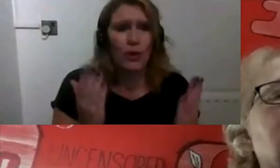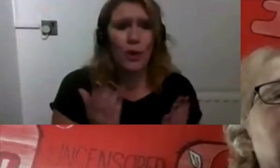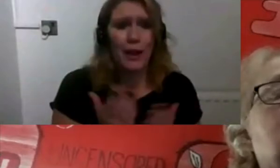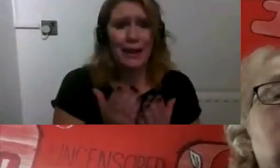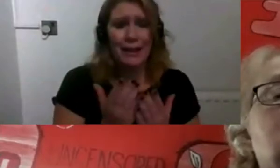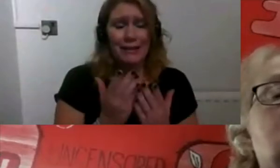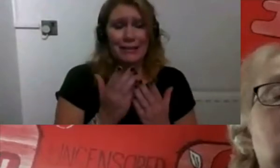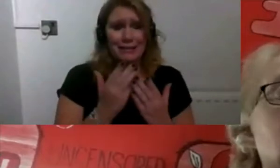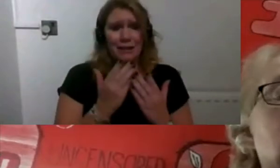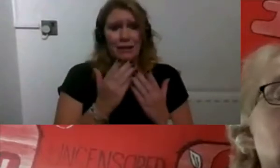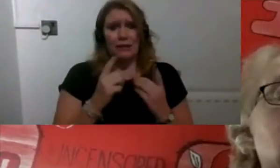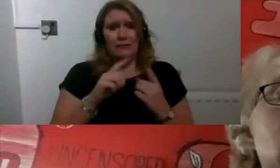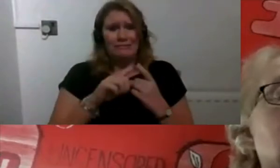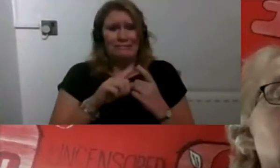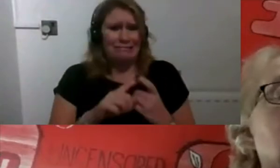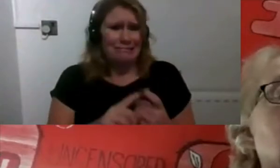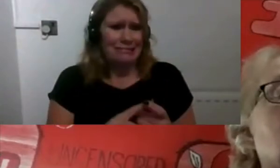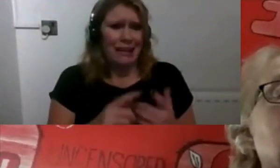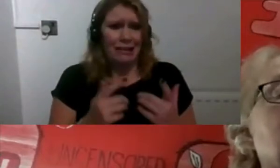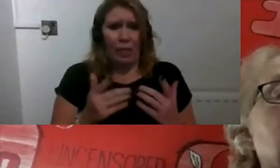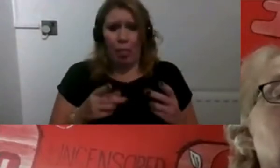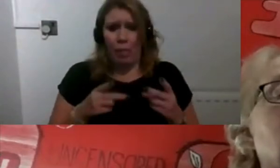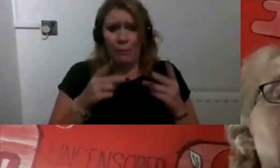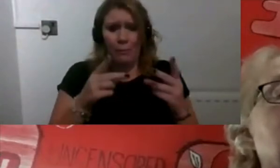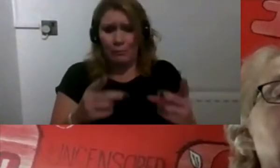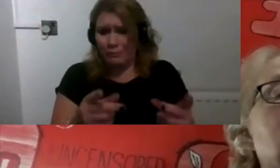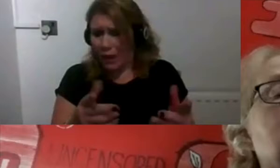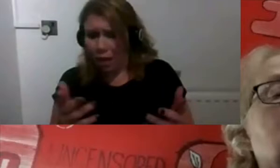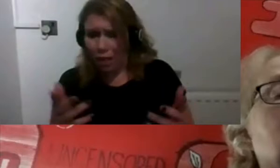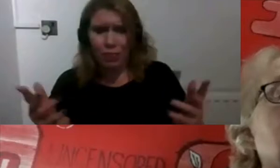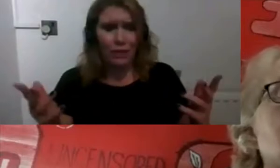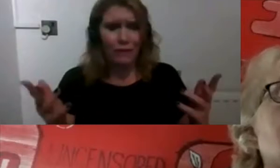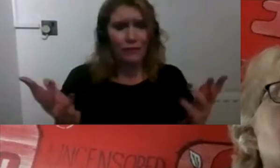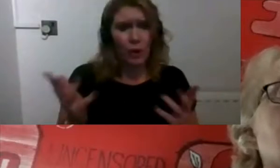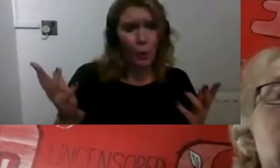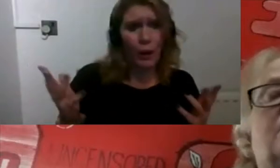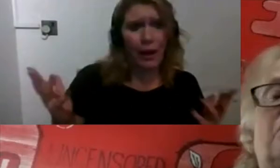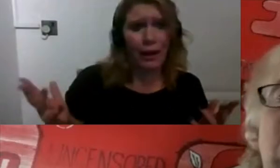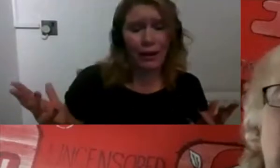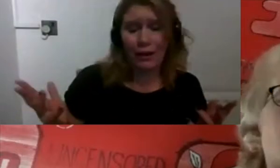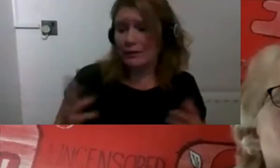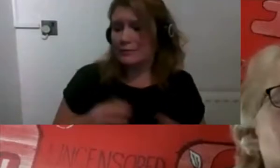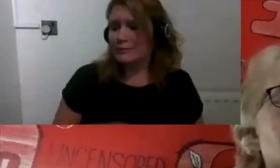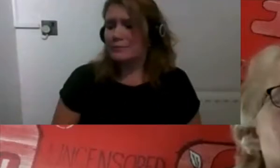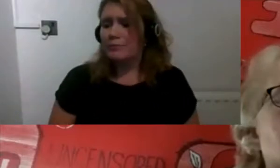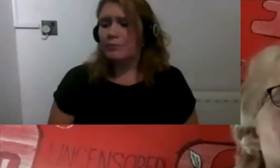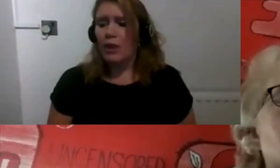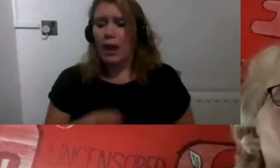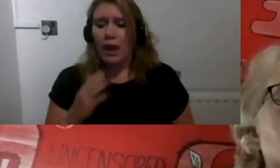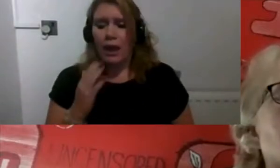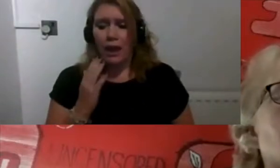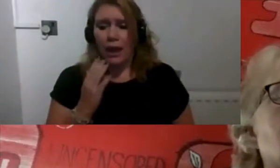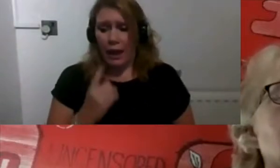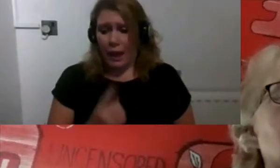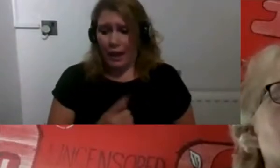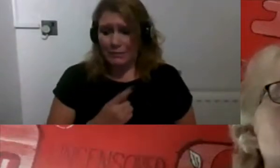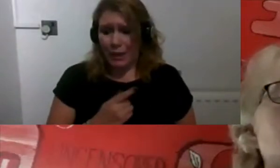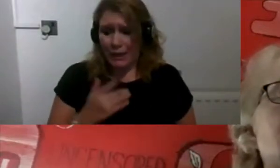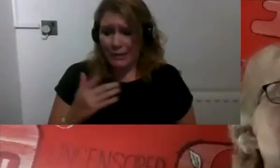The path that leads Nowhere. Looking for partners In their timeless flight Around the planets... And as I awoke from